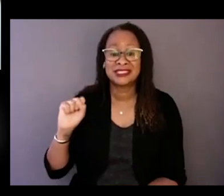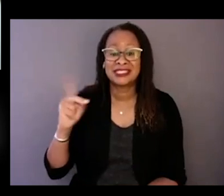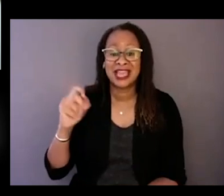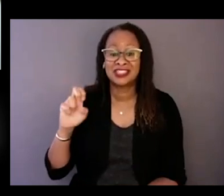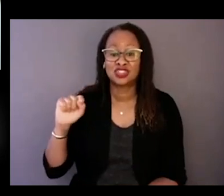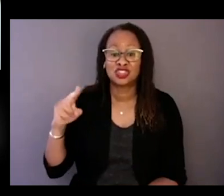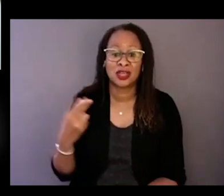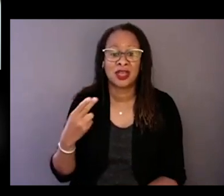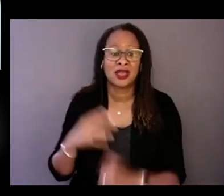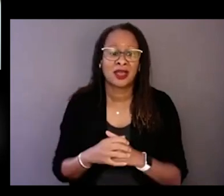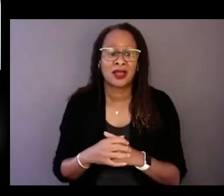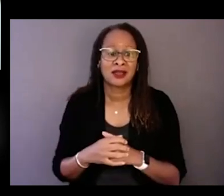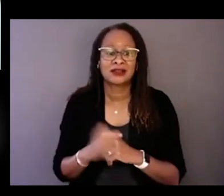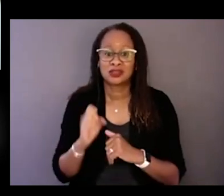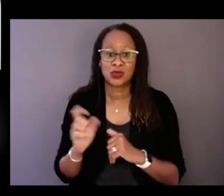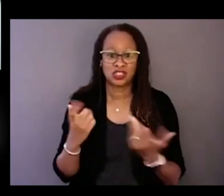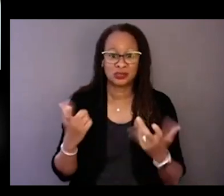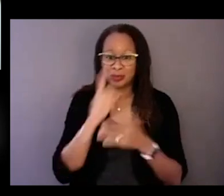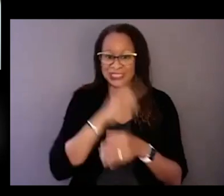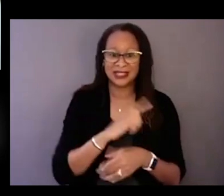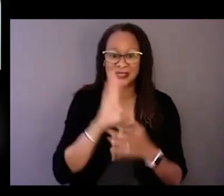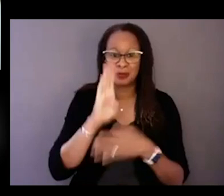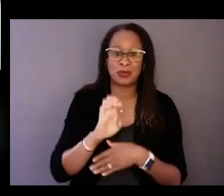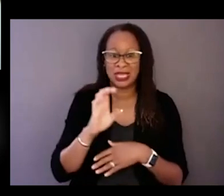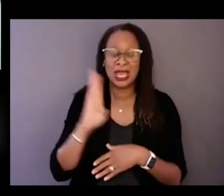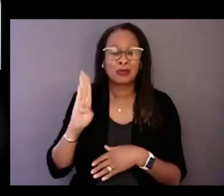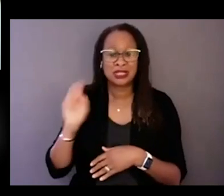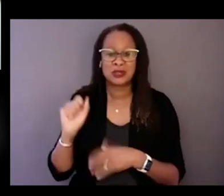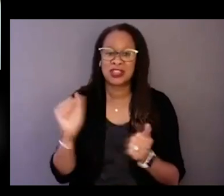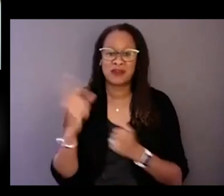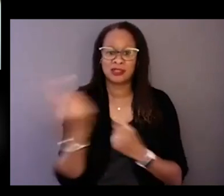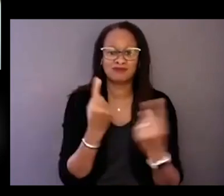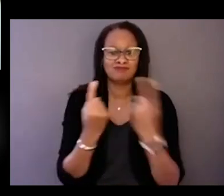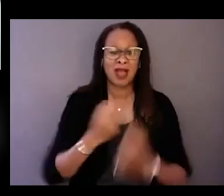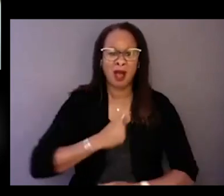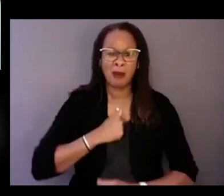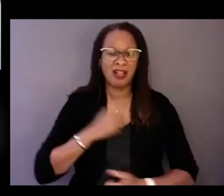and everyone has to come and apologize to her. What do you guys think about that?